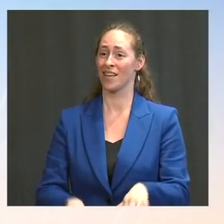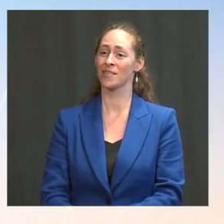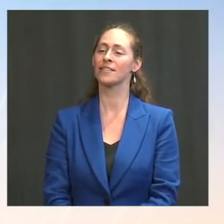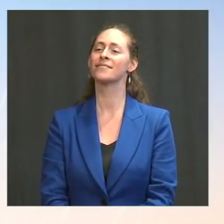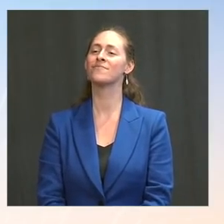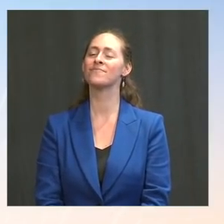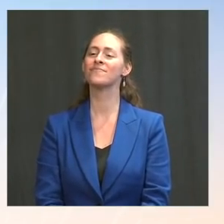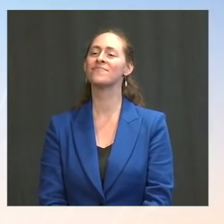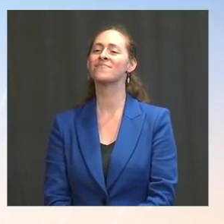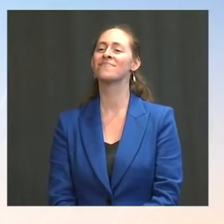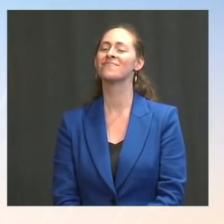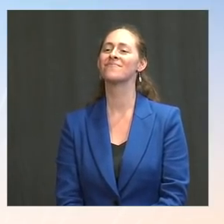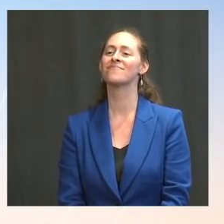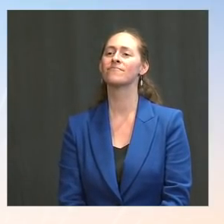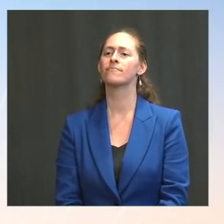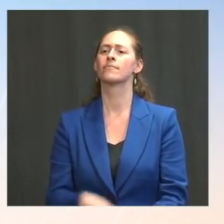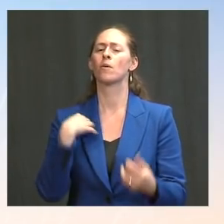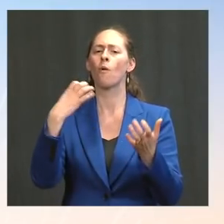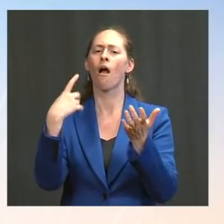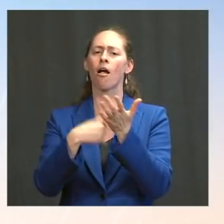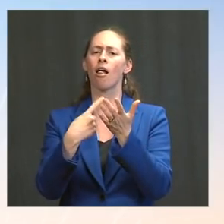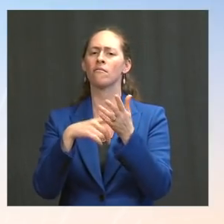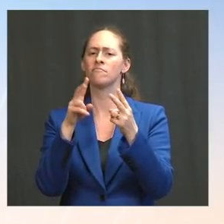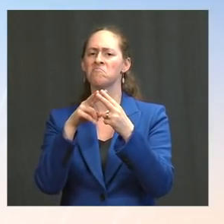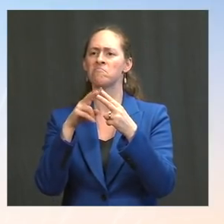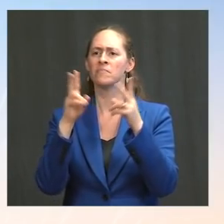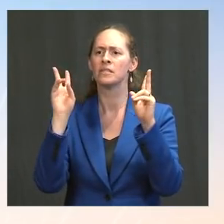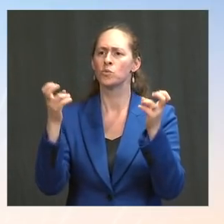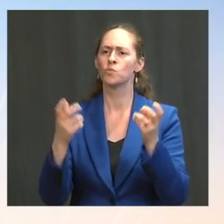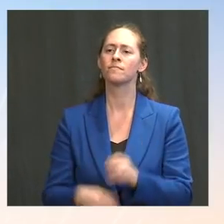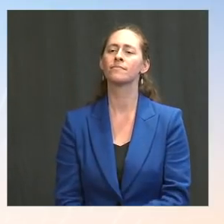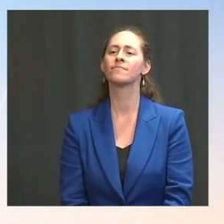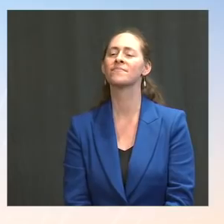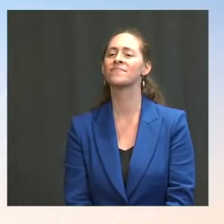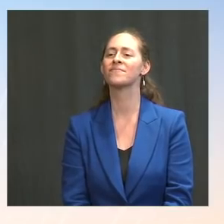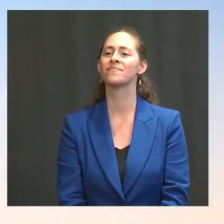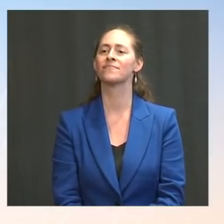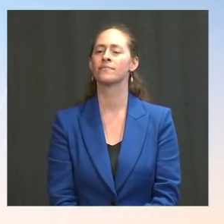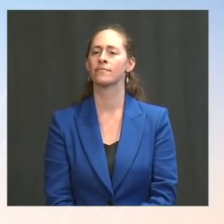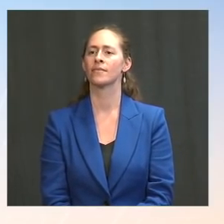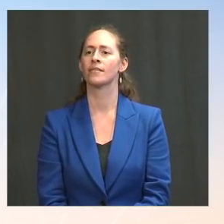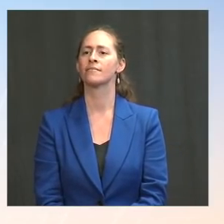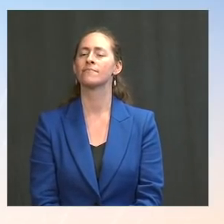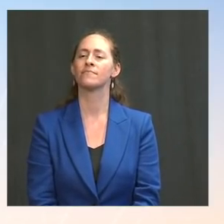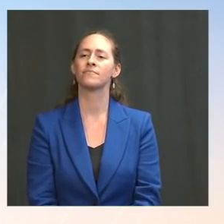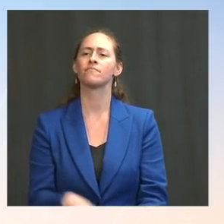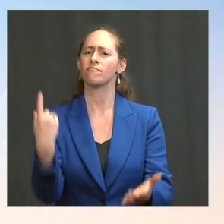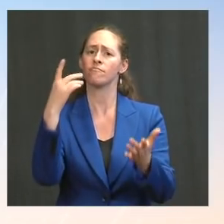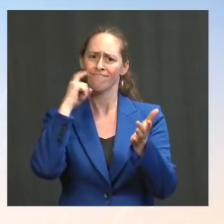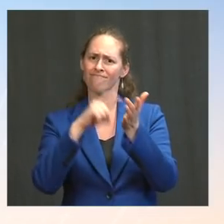First is, in addition to a strong jobs story today, we saw a strong story about wages --